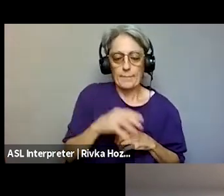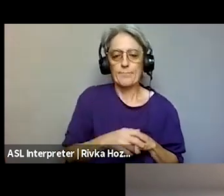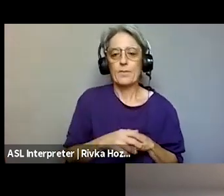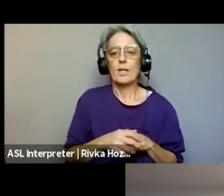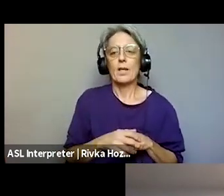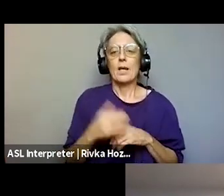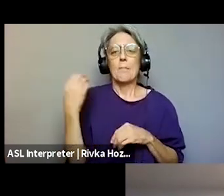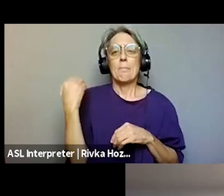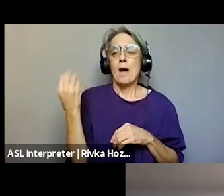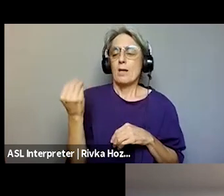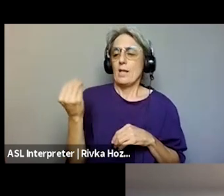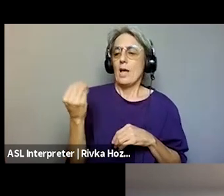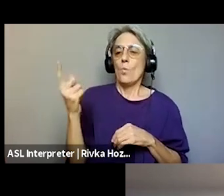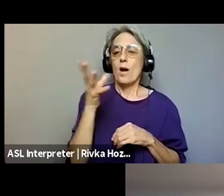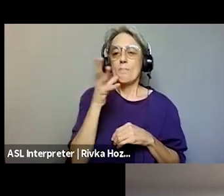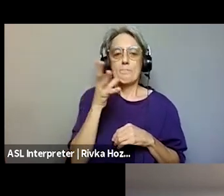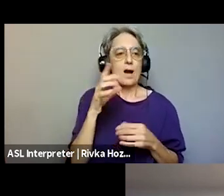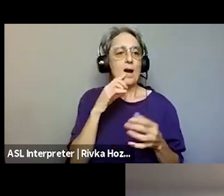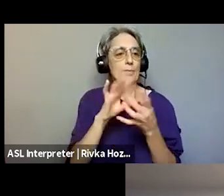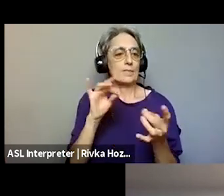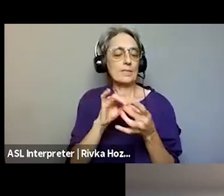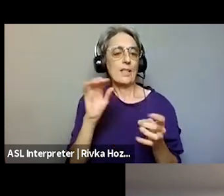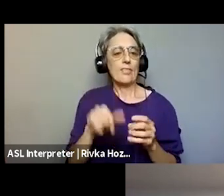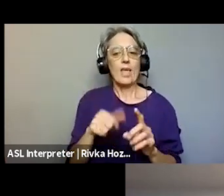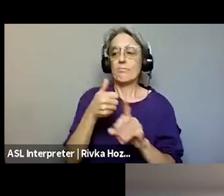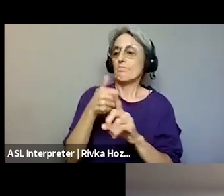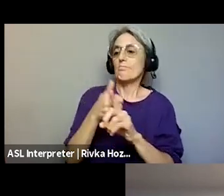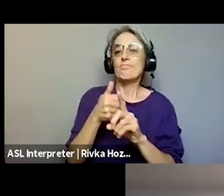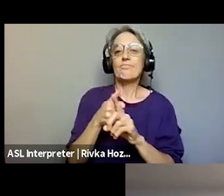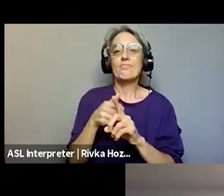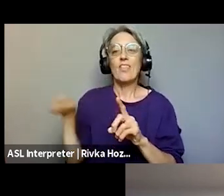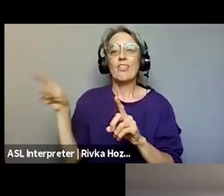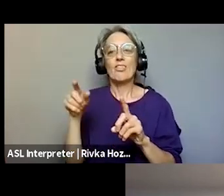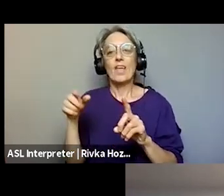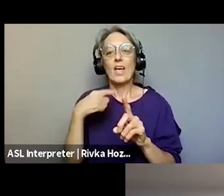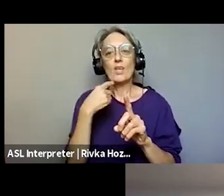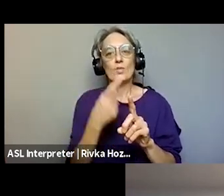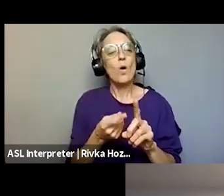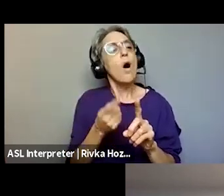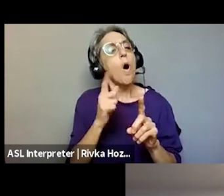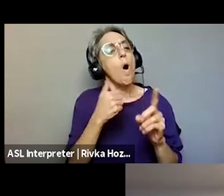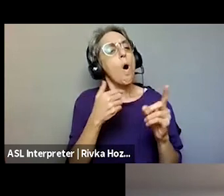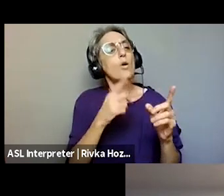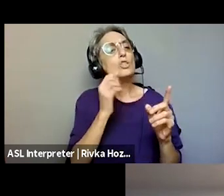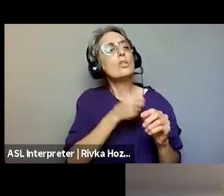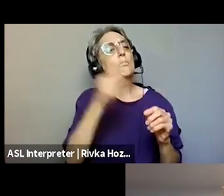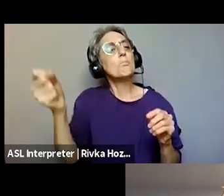moms reported that she was being encouraged to give her son up for adoption right at birth and